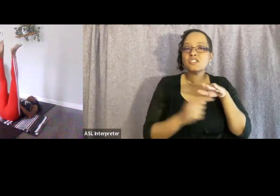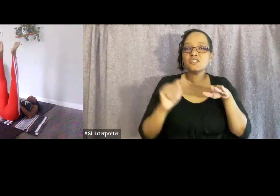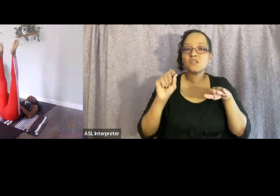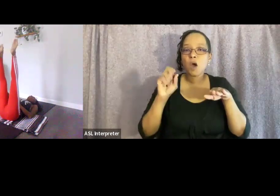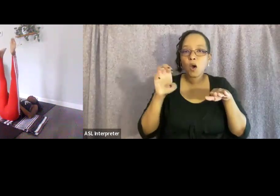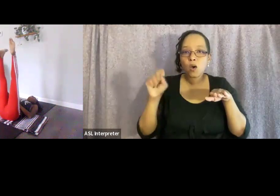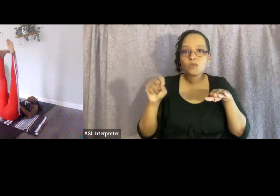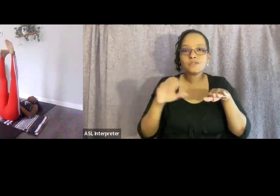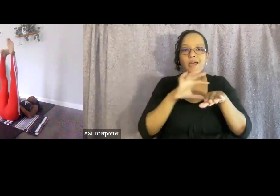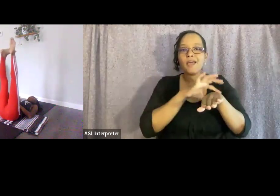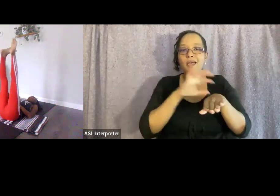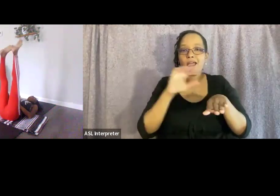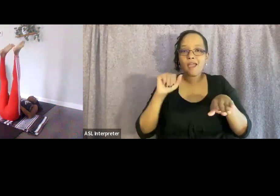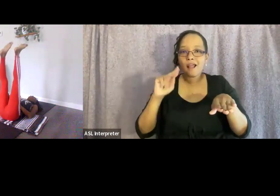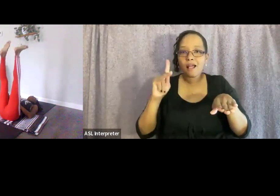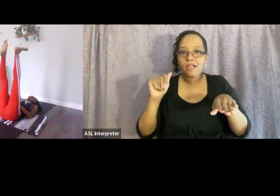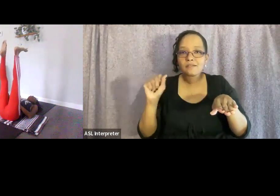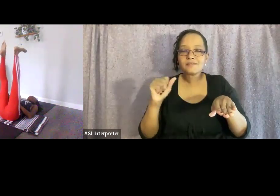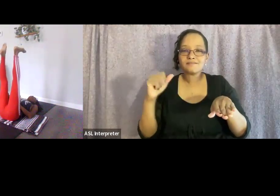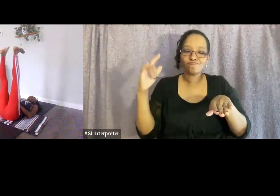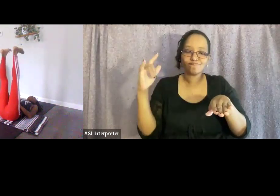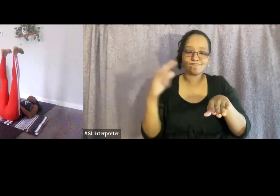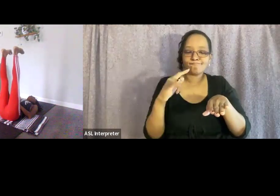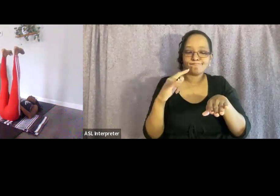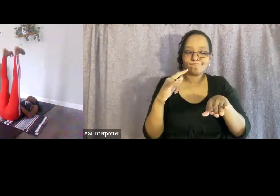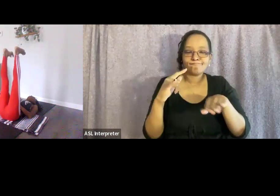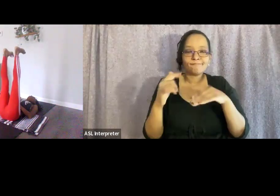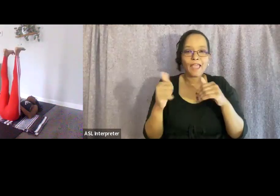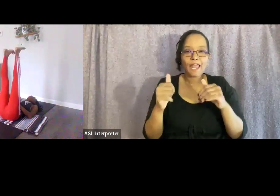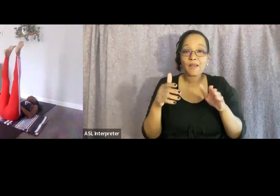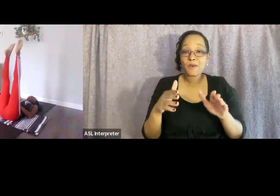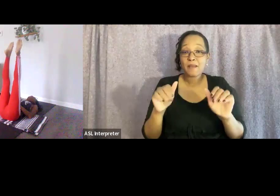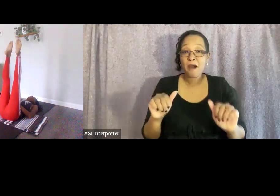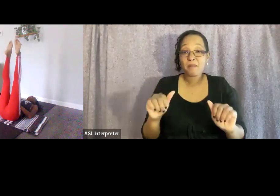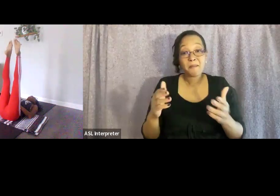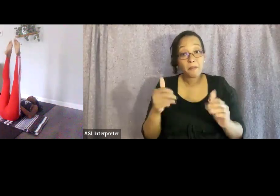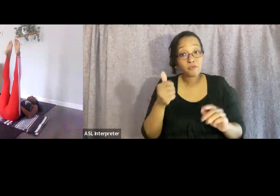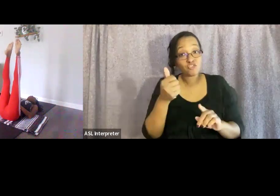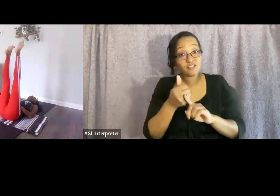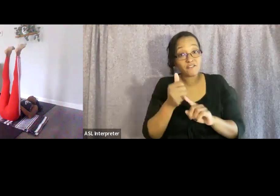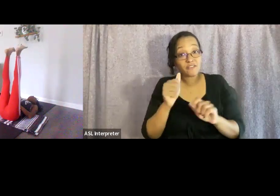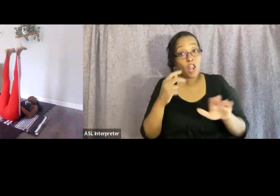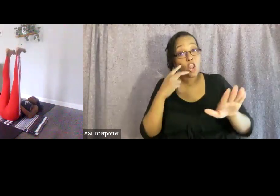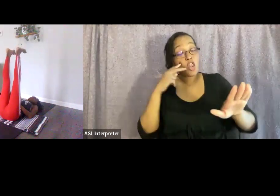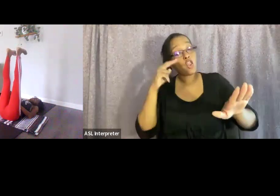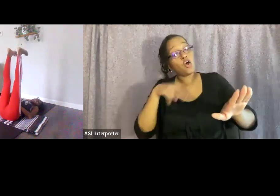And if you can, maybe even look at the toes and the feet, and then watch them